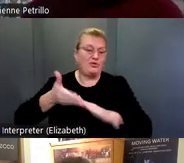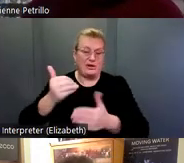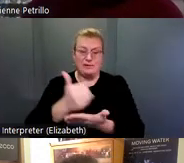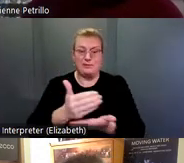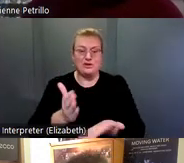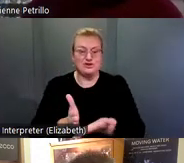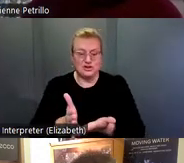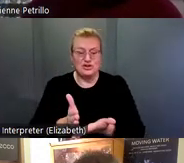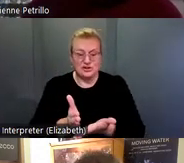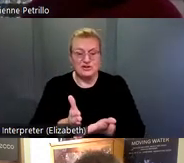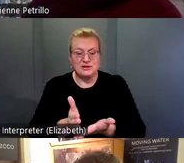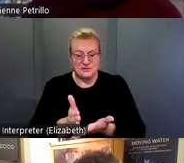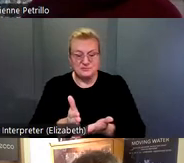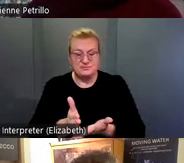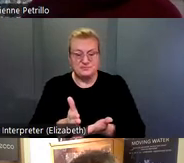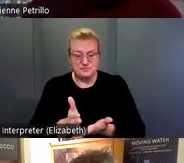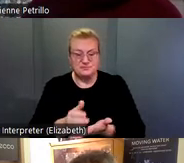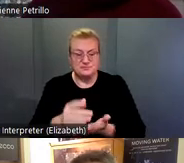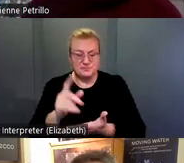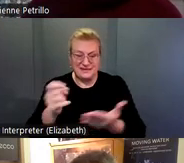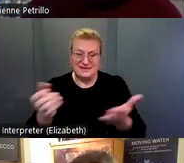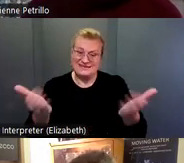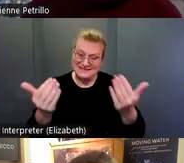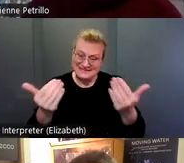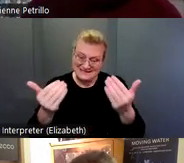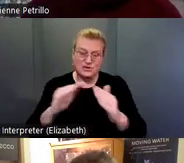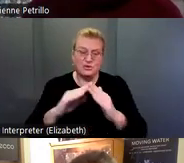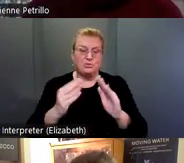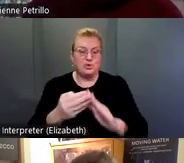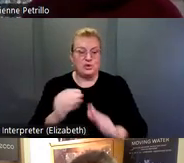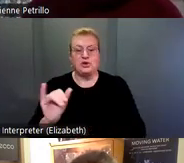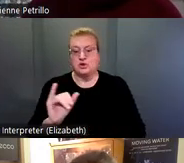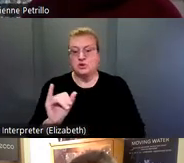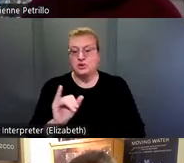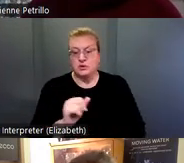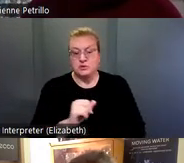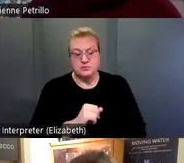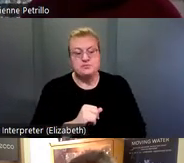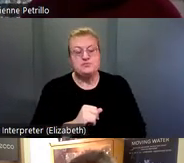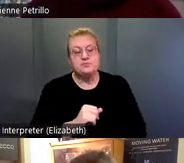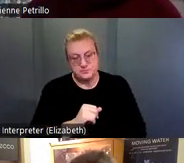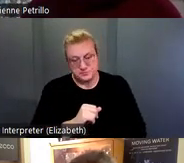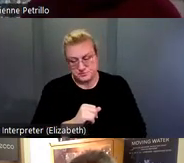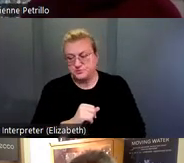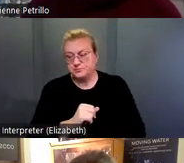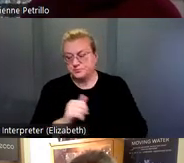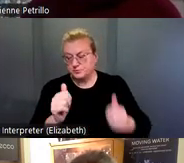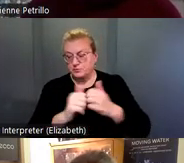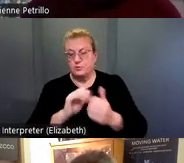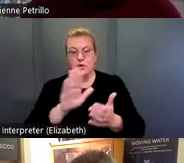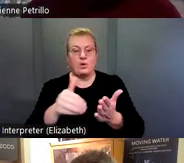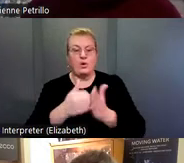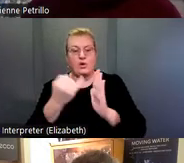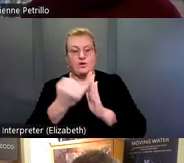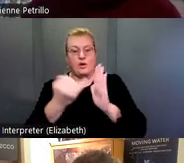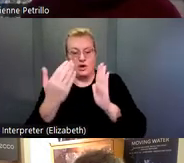so we need to bring in the community as well. So with all of the artists we bring in, we do some form of academic,